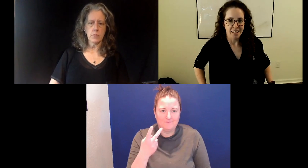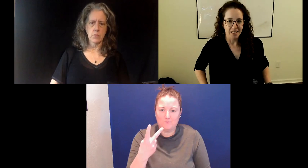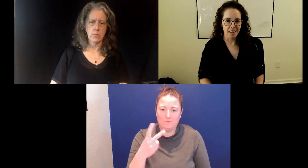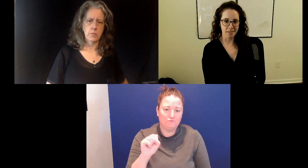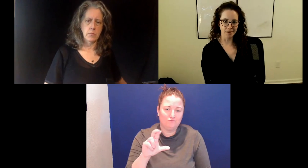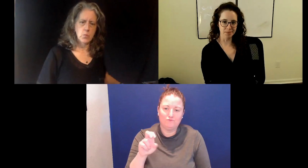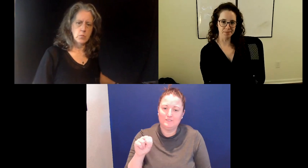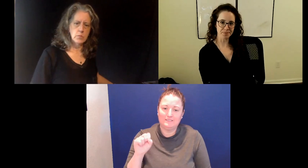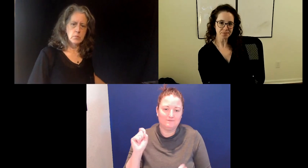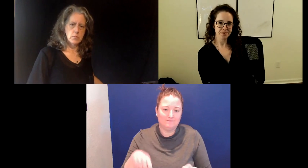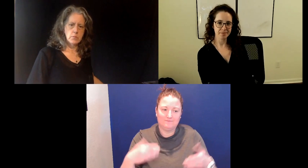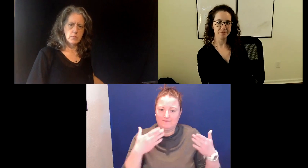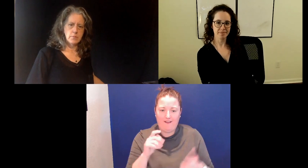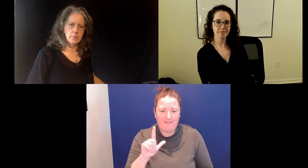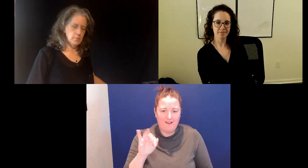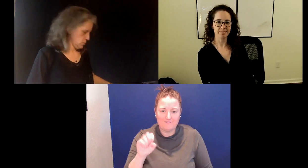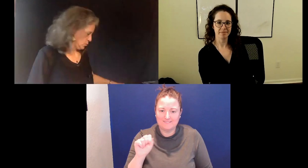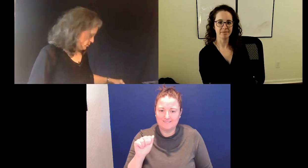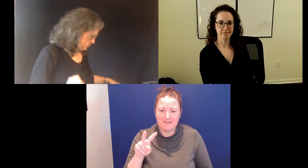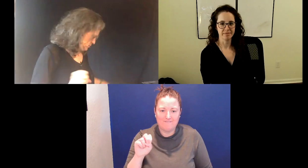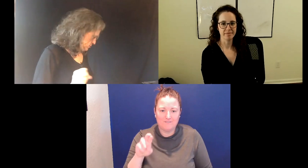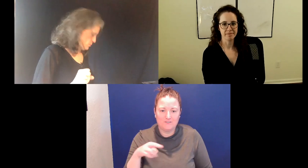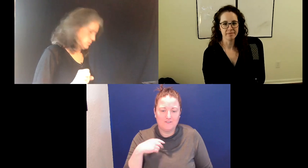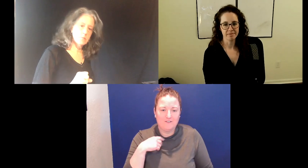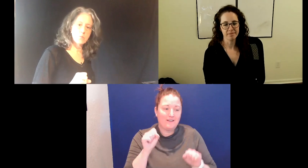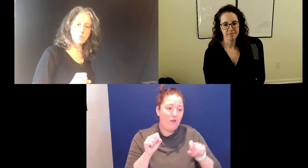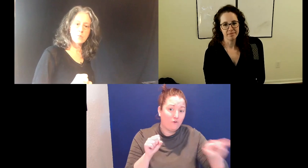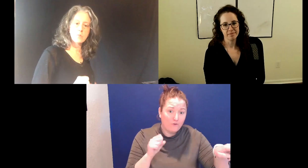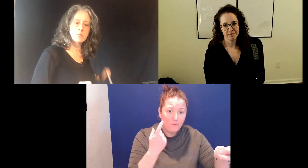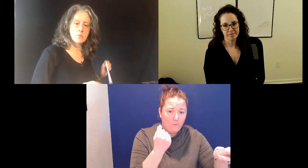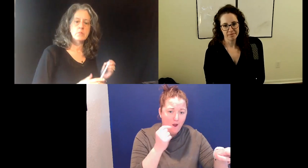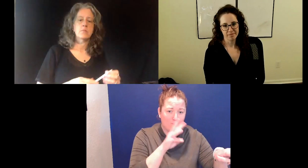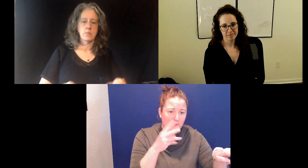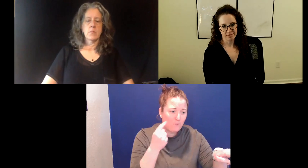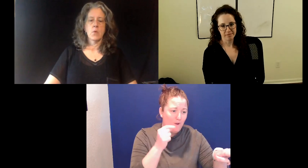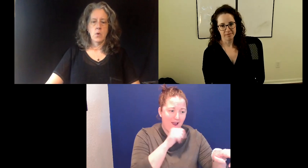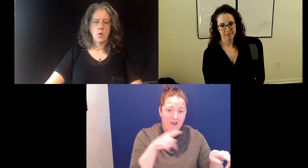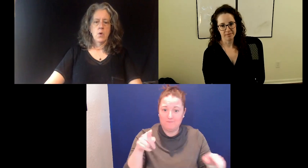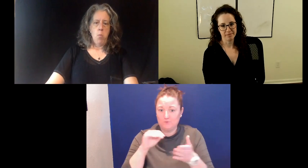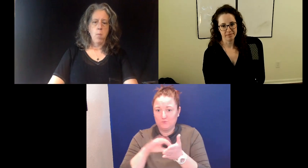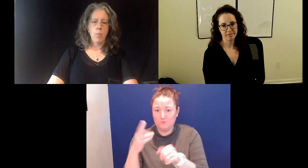what i'm doing yes and i have to say i've got a similar setup like i i if i'm wanting to look at a